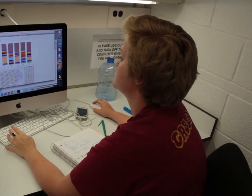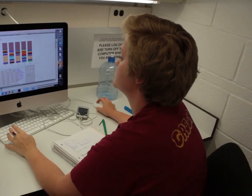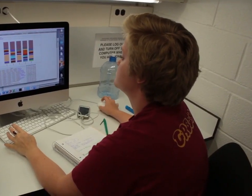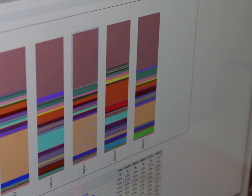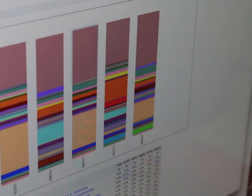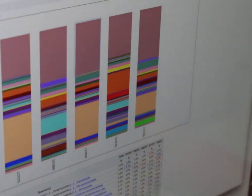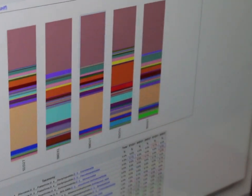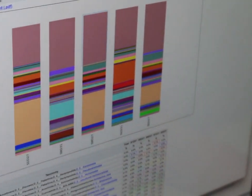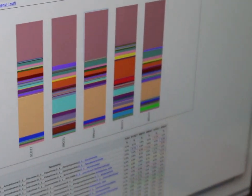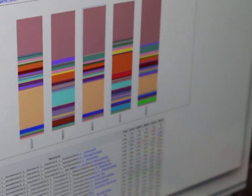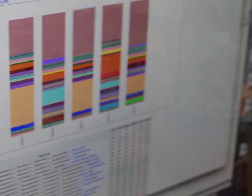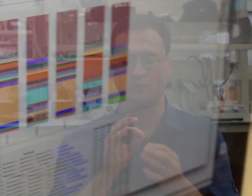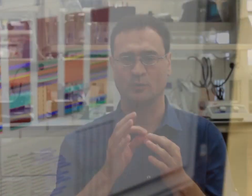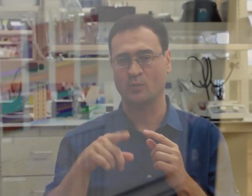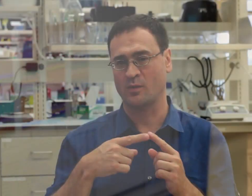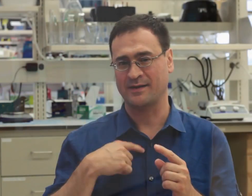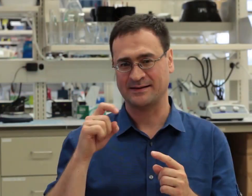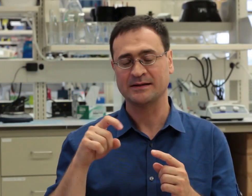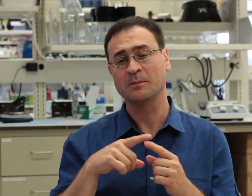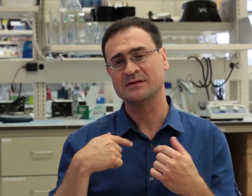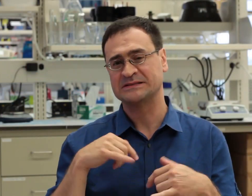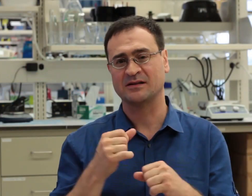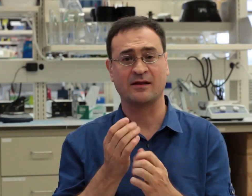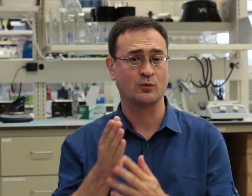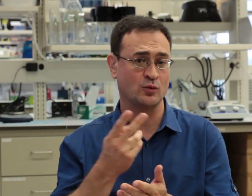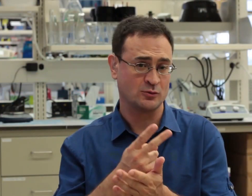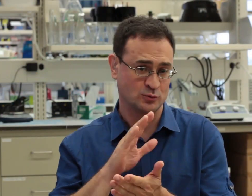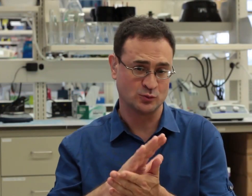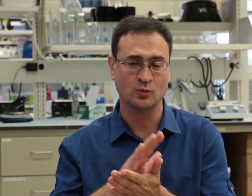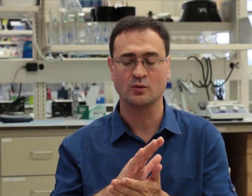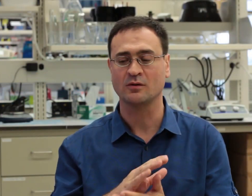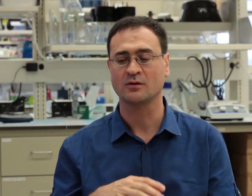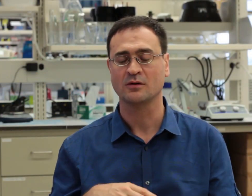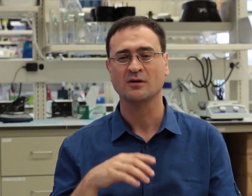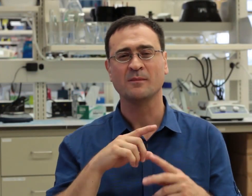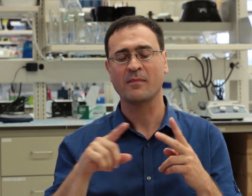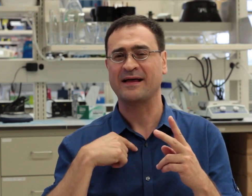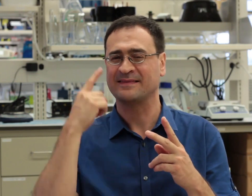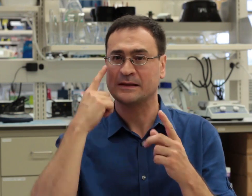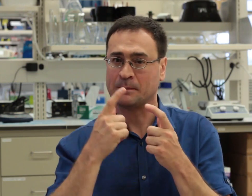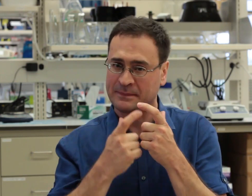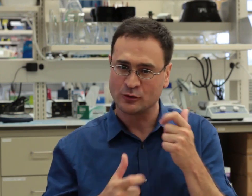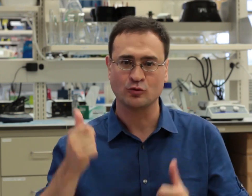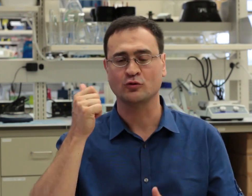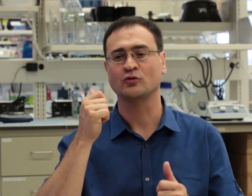interested in pursuing science. I didn't always get interpreters when I needed them. That's how I got through a lot of grad school.